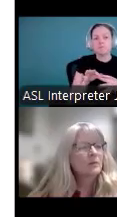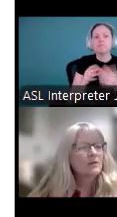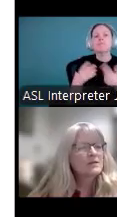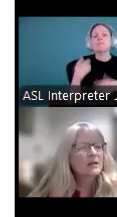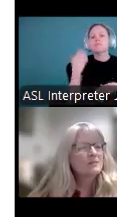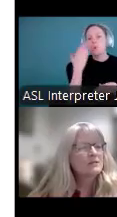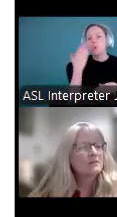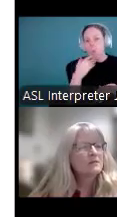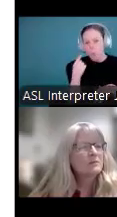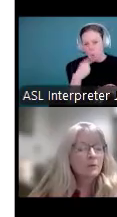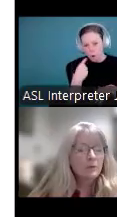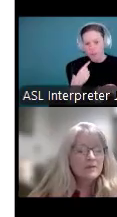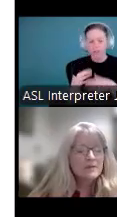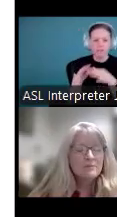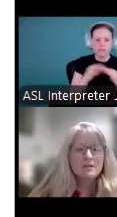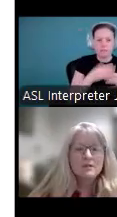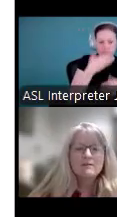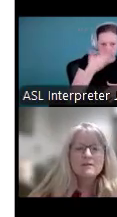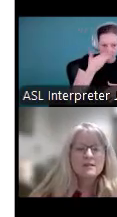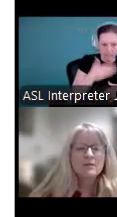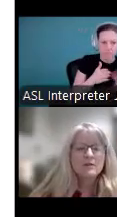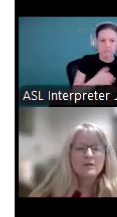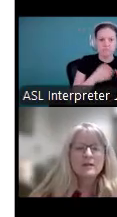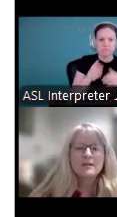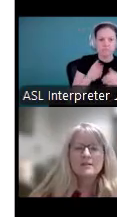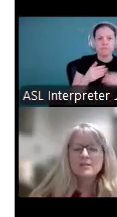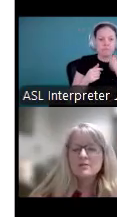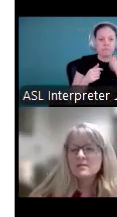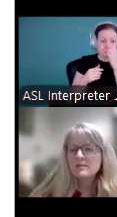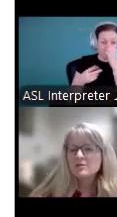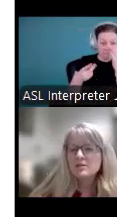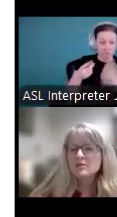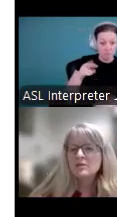proprioception, proprioception, vestibular, and interoception,